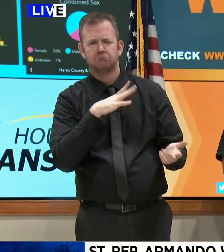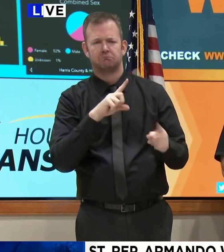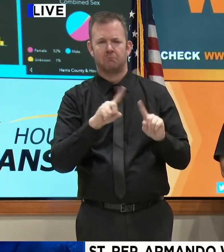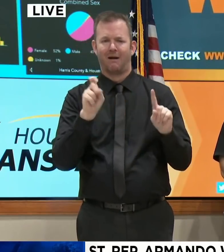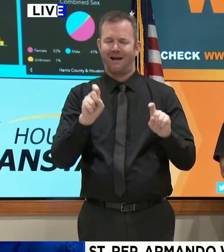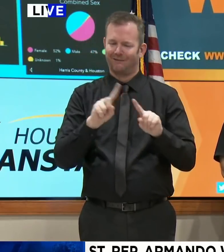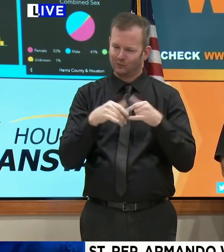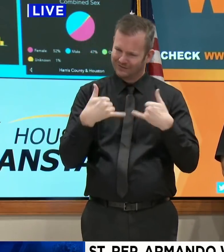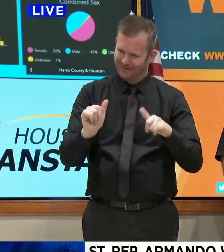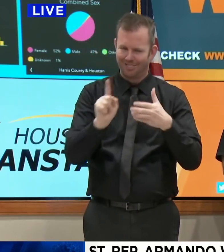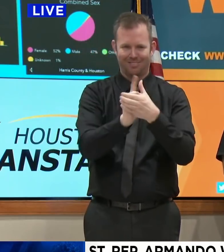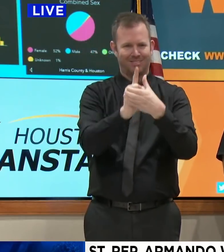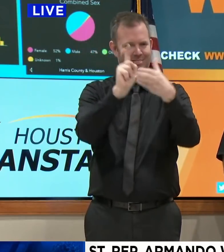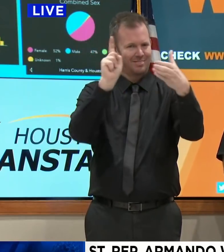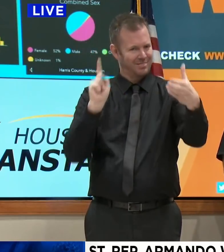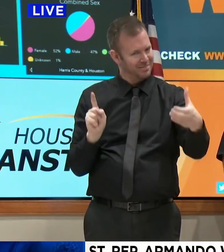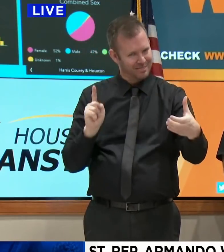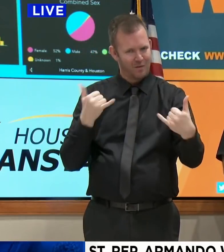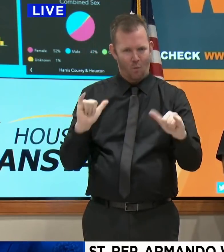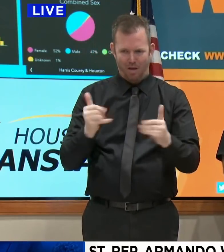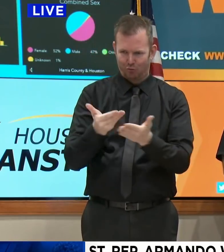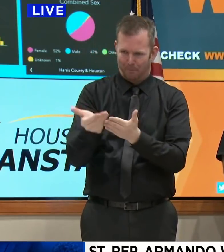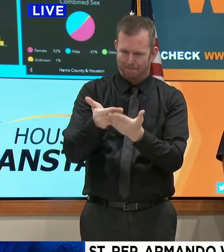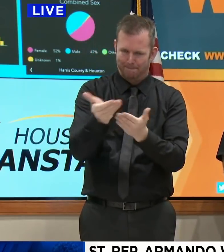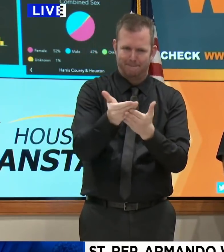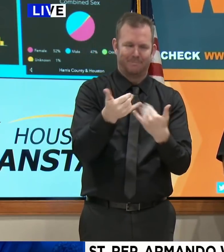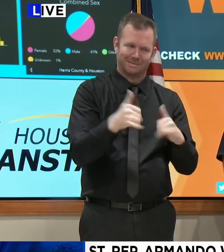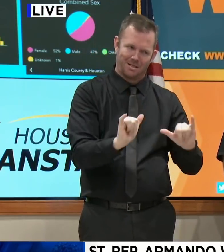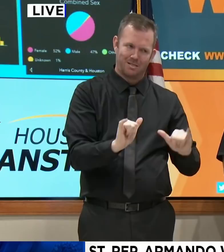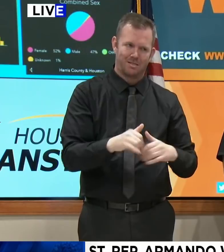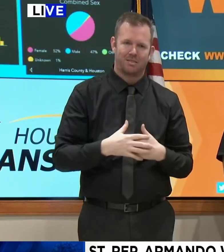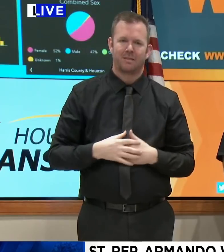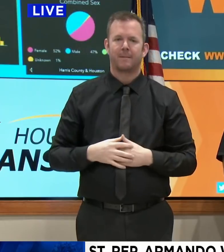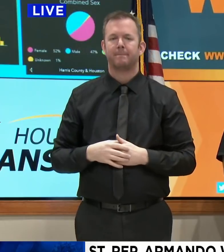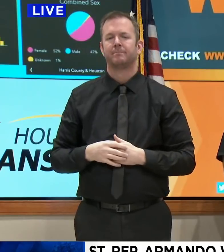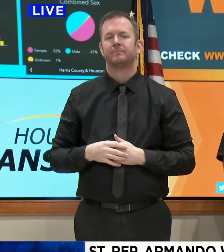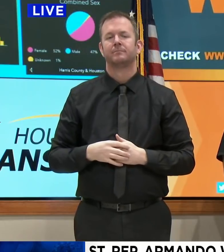has instituted some options for re till pick up you know we for re till pick up you know we want to ensure an and I believe want to ensure an and I believe he’s got those guidelines he’s got those guidelines ensure that folks are coming